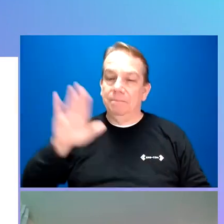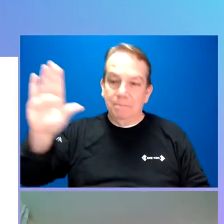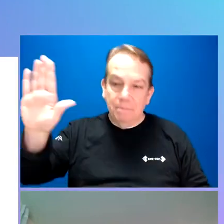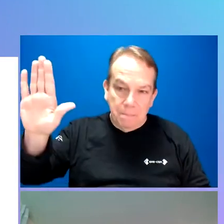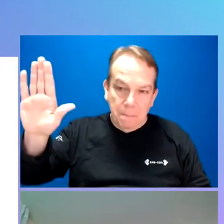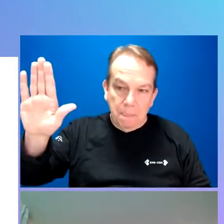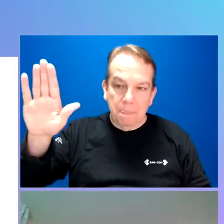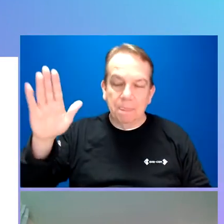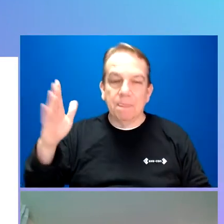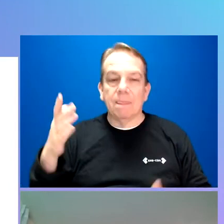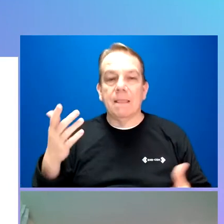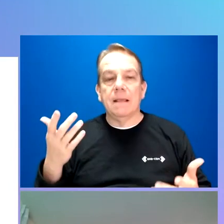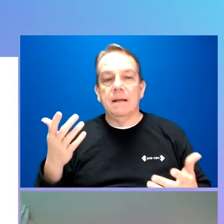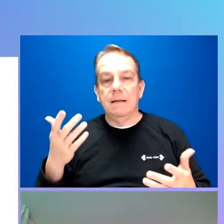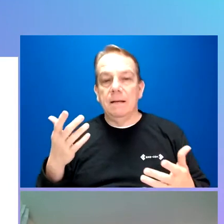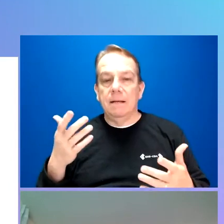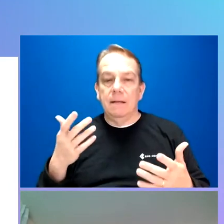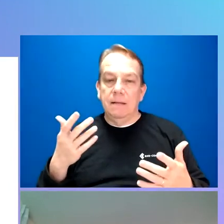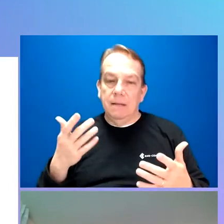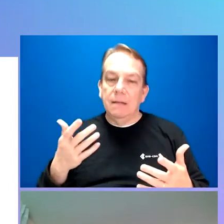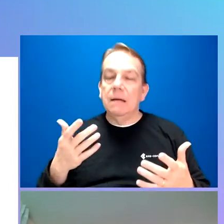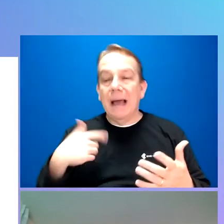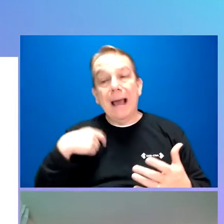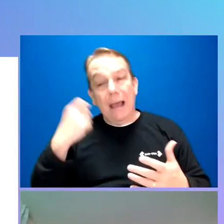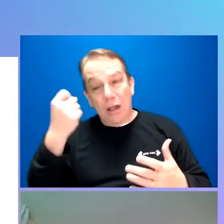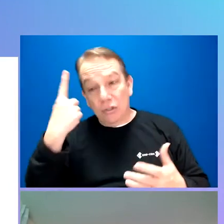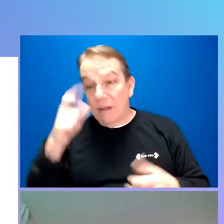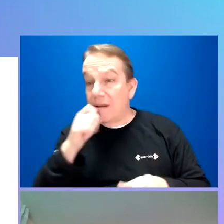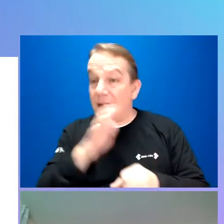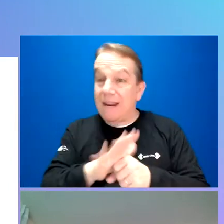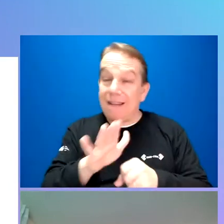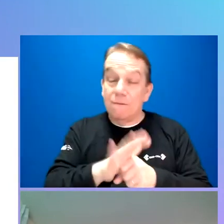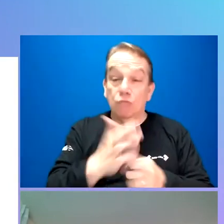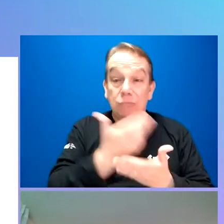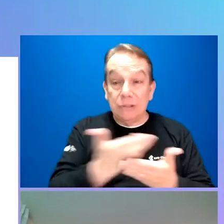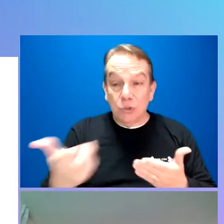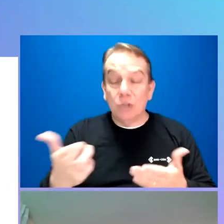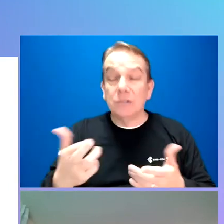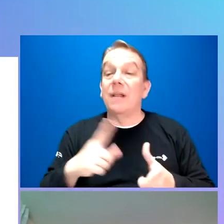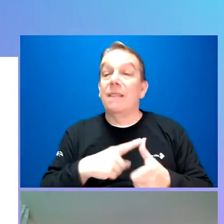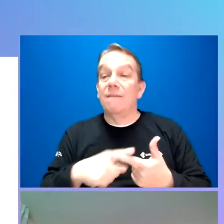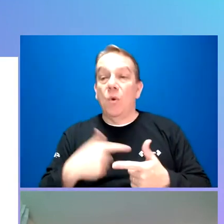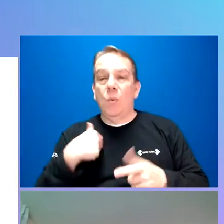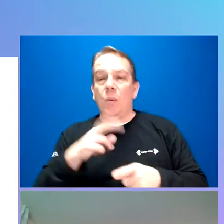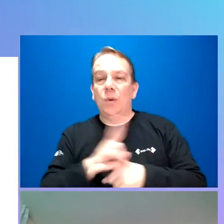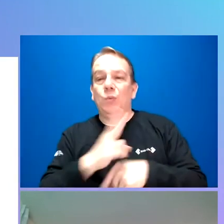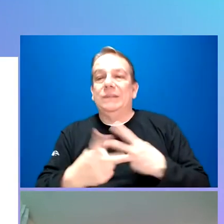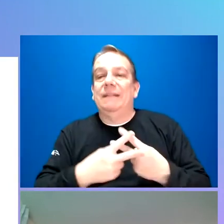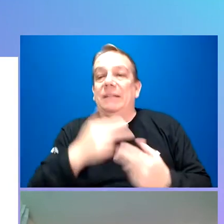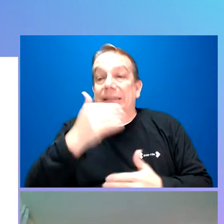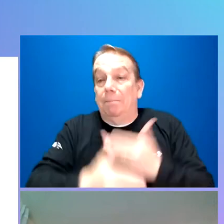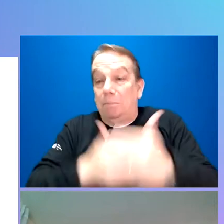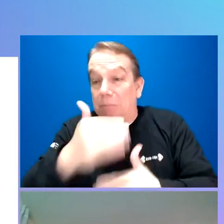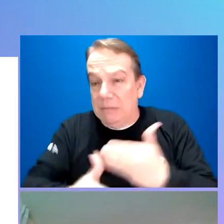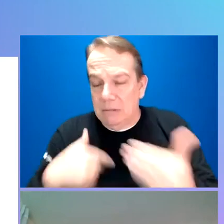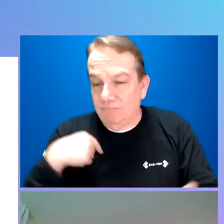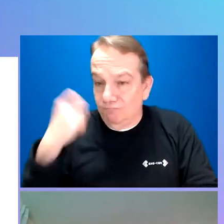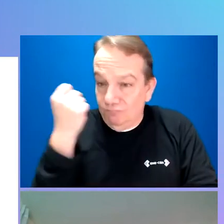resources and given that kind of resource crunch, uh, people want